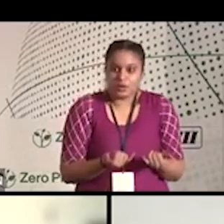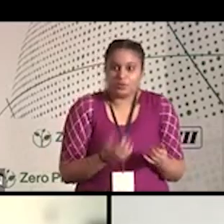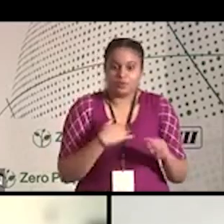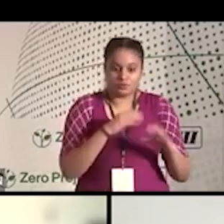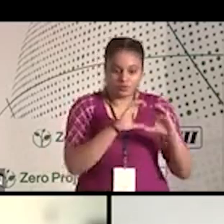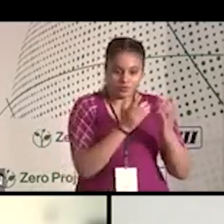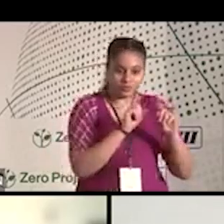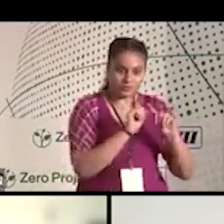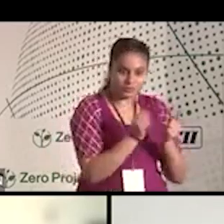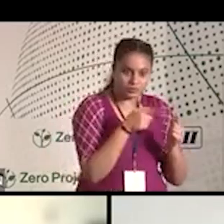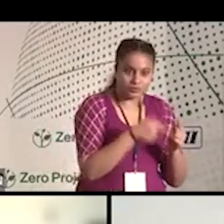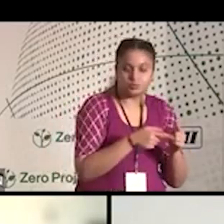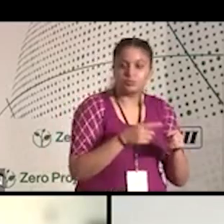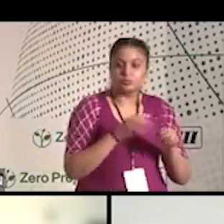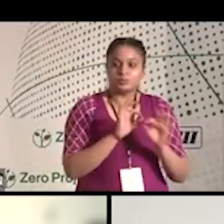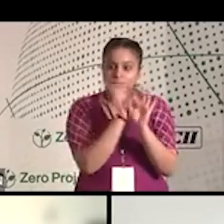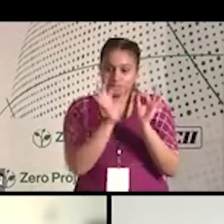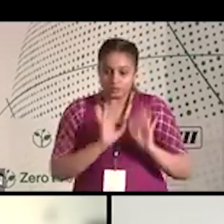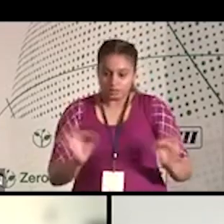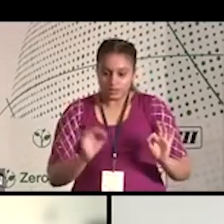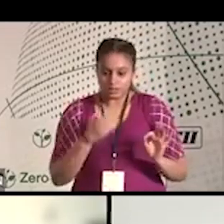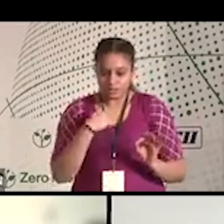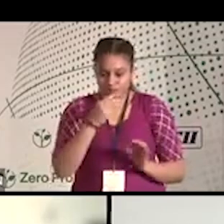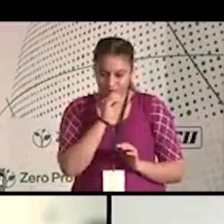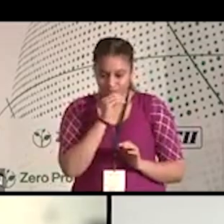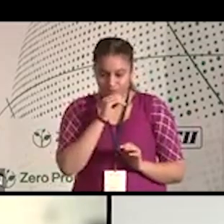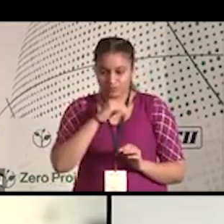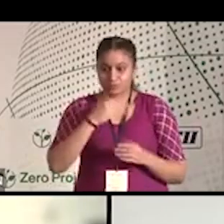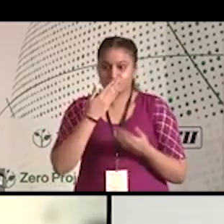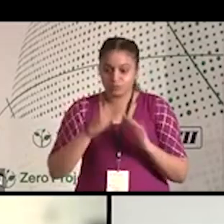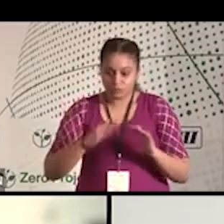from the day the comes into the classroom.